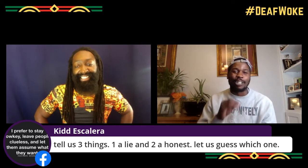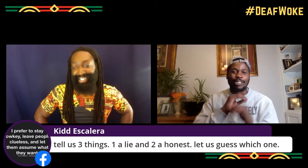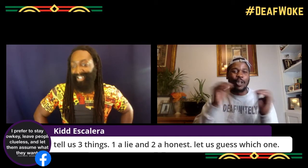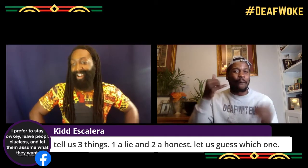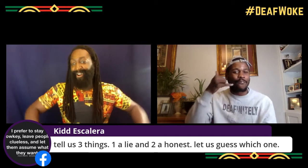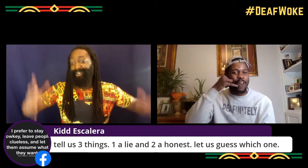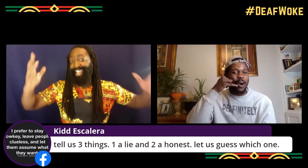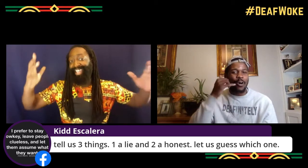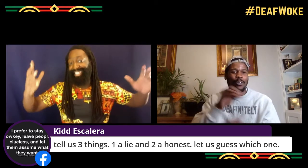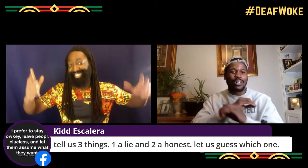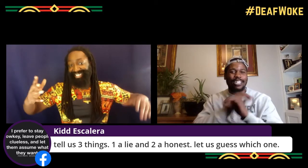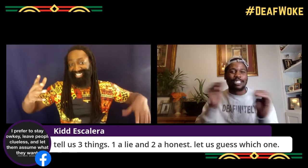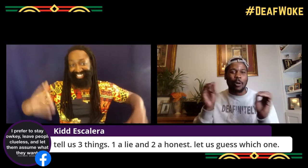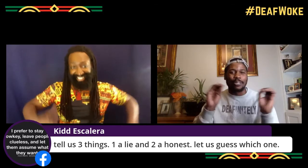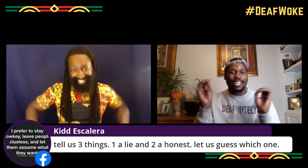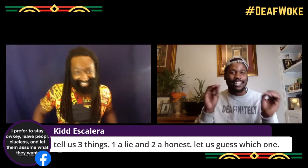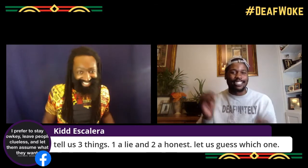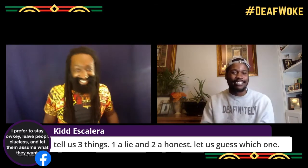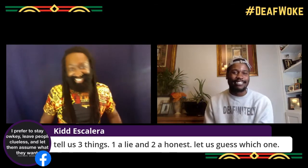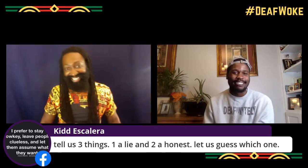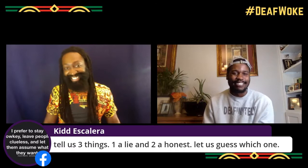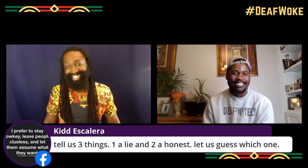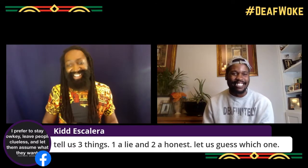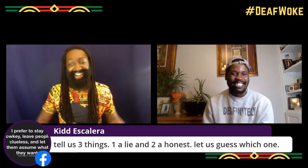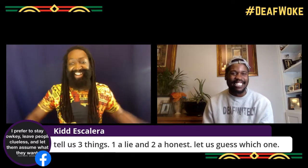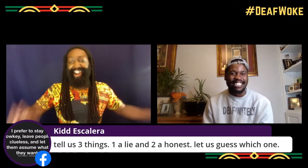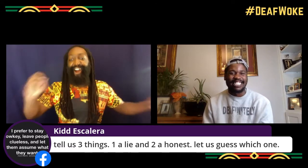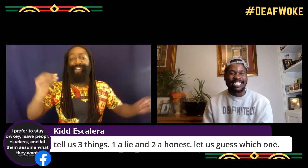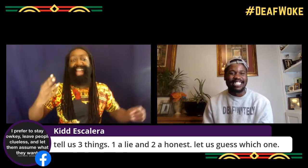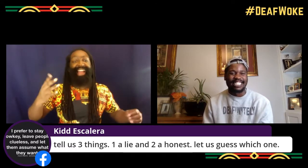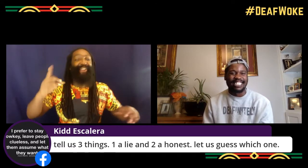I was lost in California, overnight, no phone, no nothing.